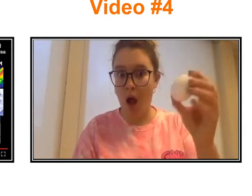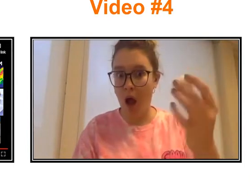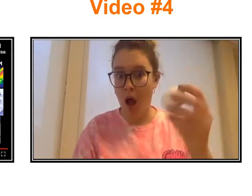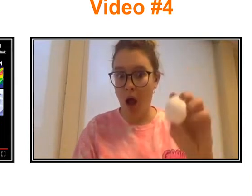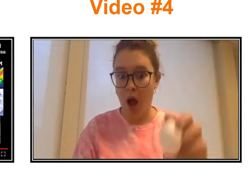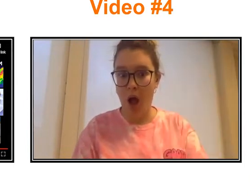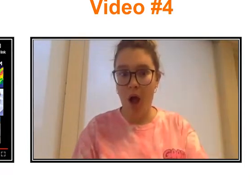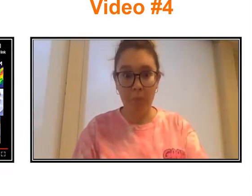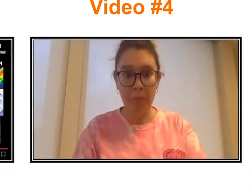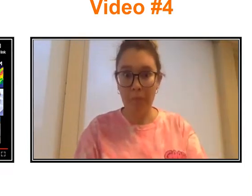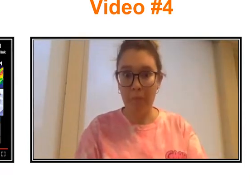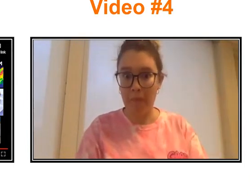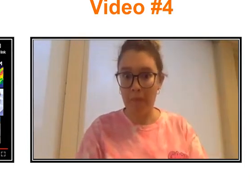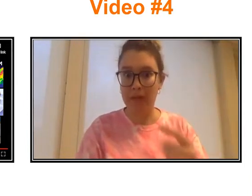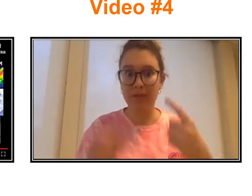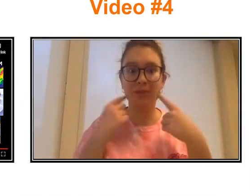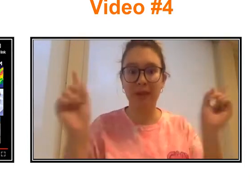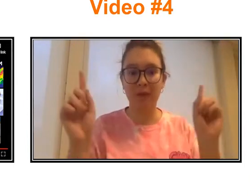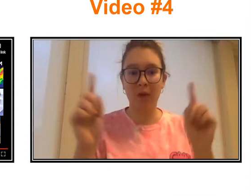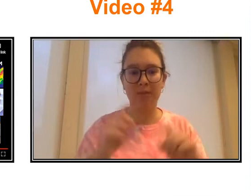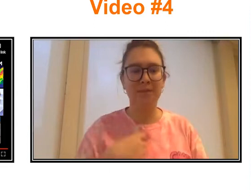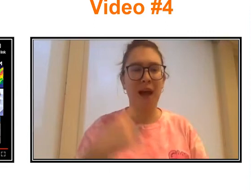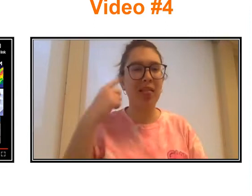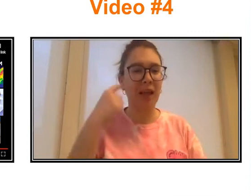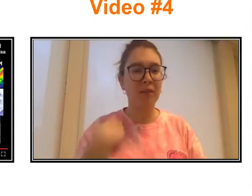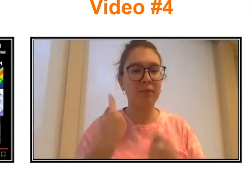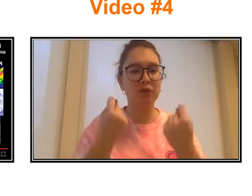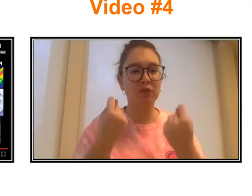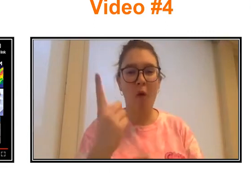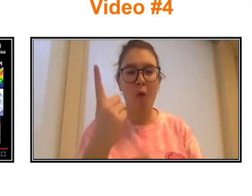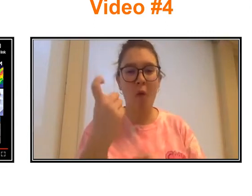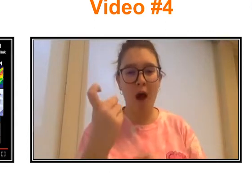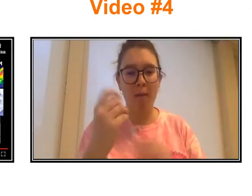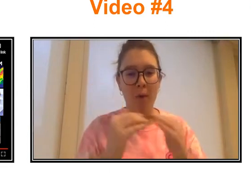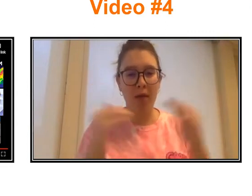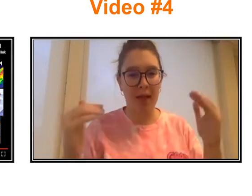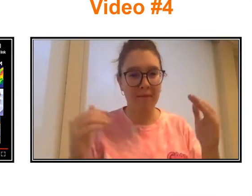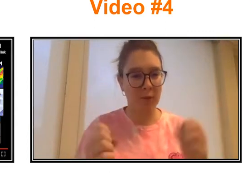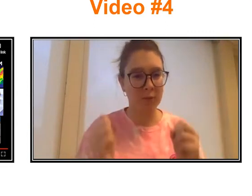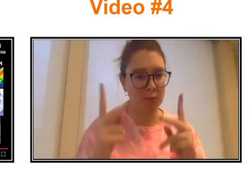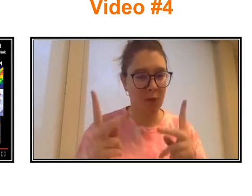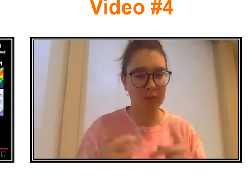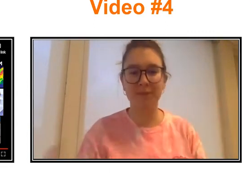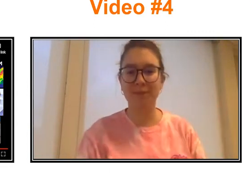[Gasp] Wait a minute! It did! I thought it wasn't going to, but I'm gonna try